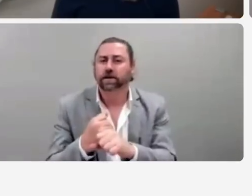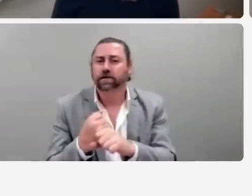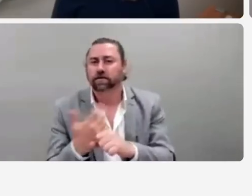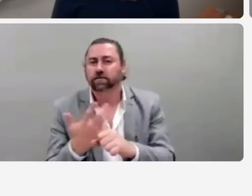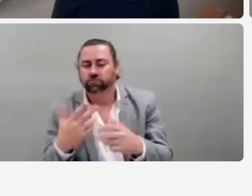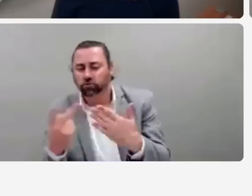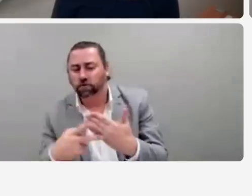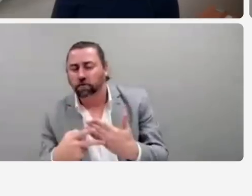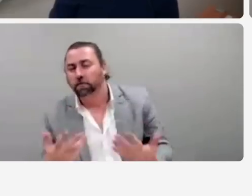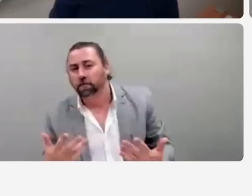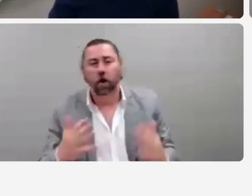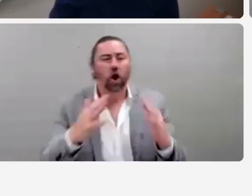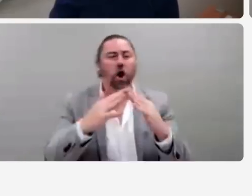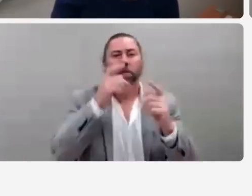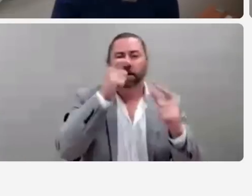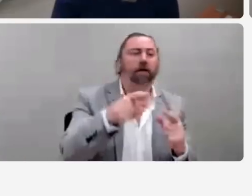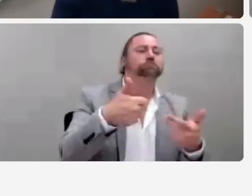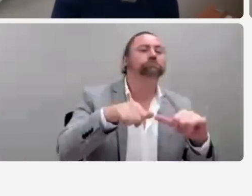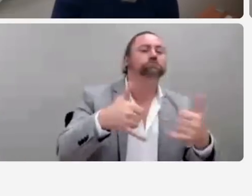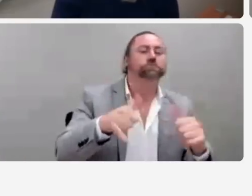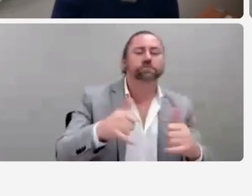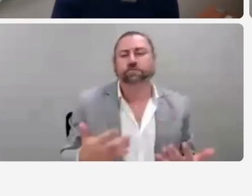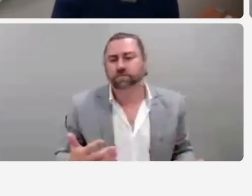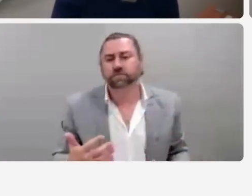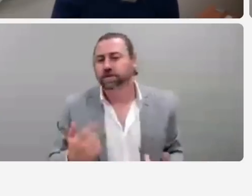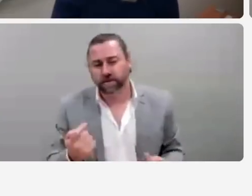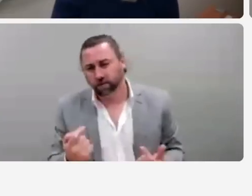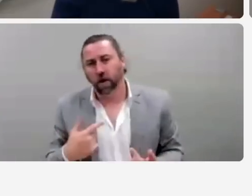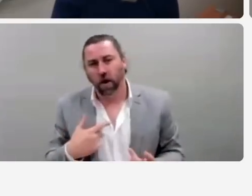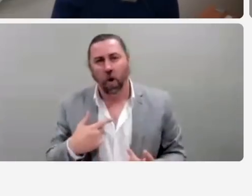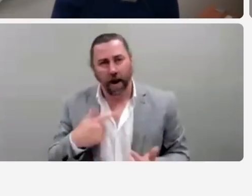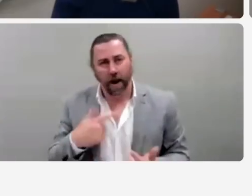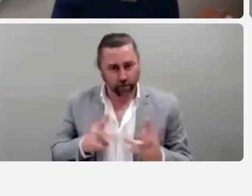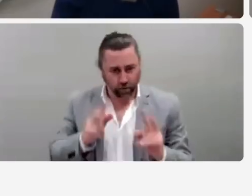But what I would say to you is that a lot of the initiatives are aimed at identifying what good looks